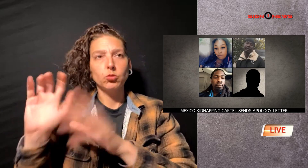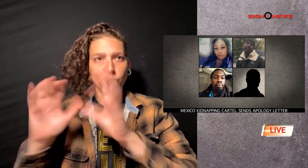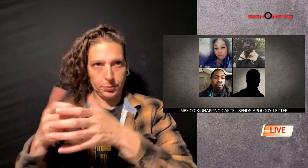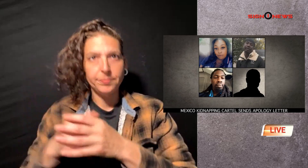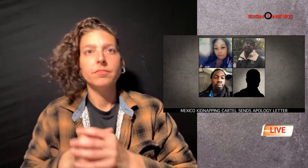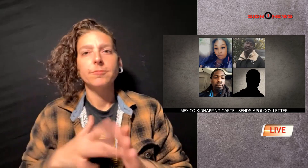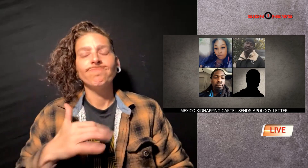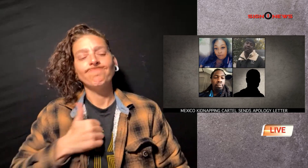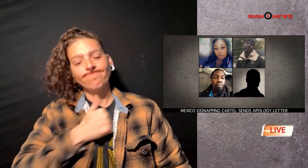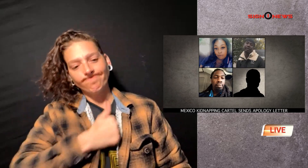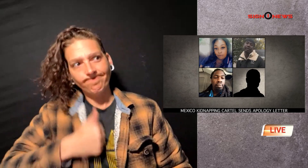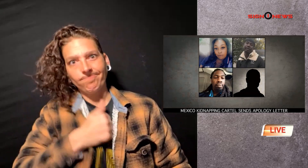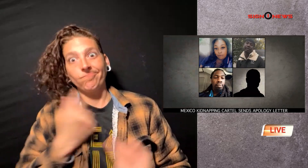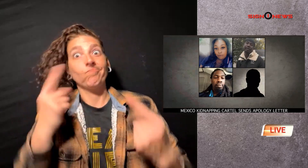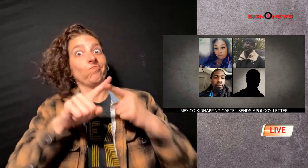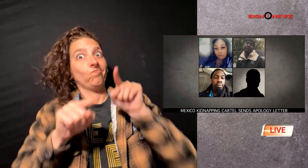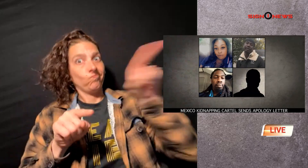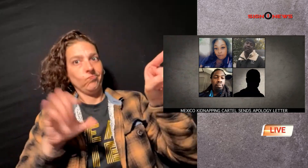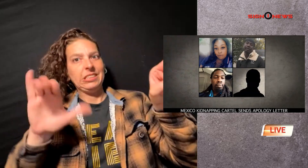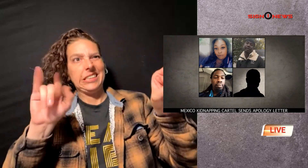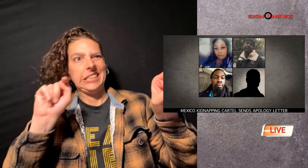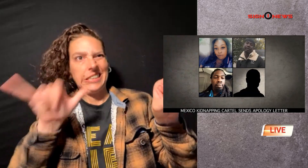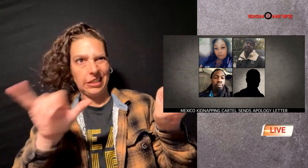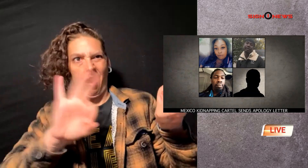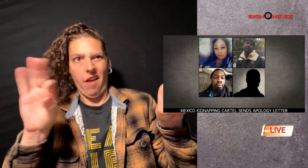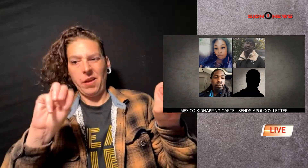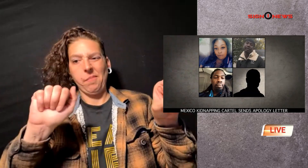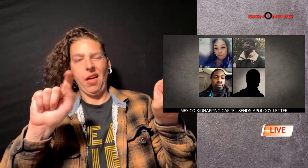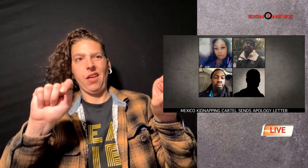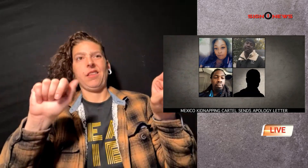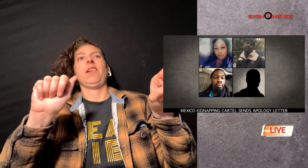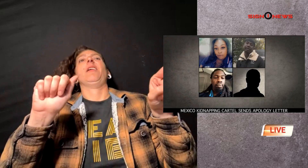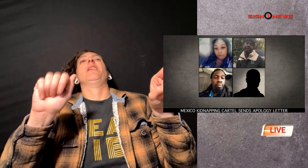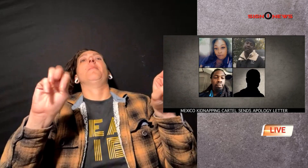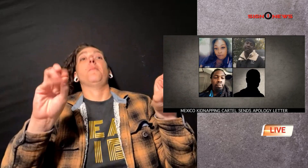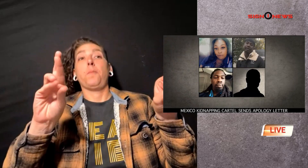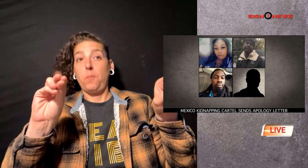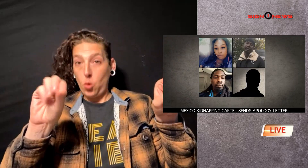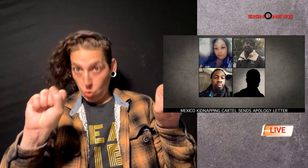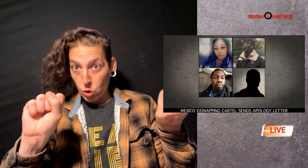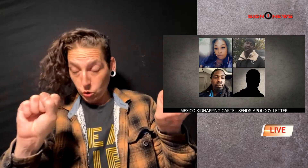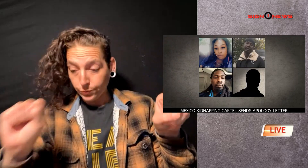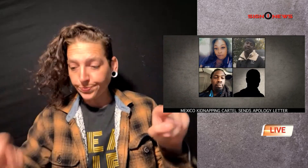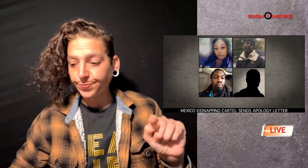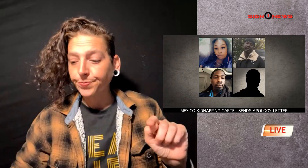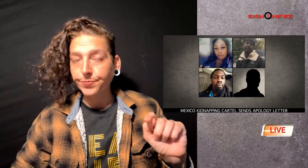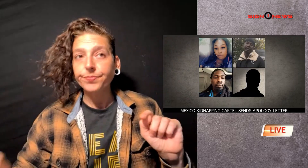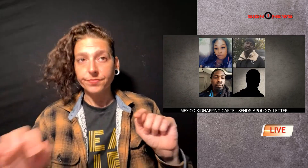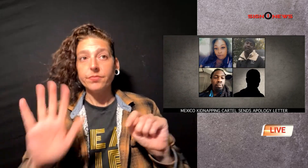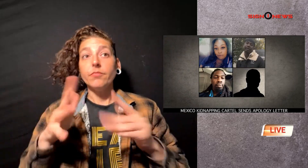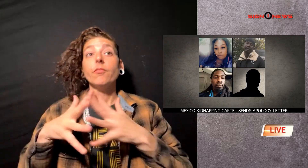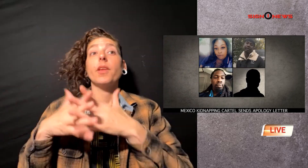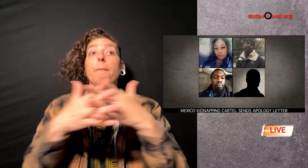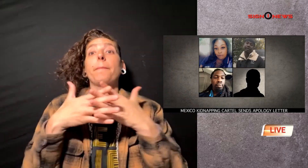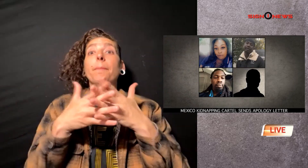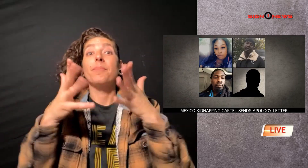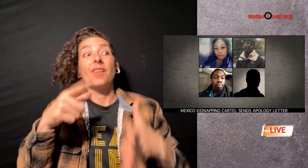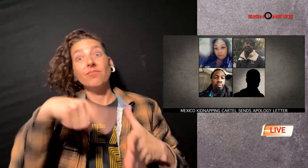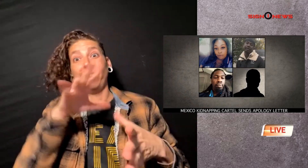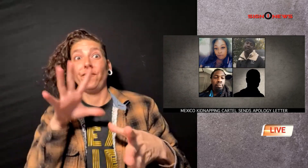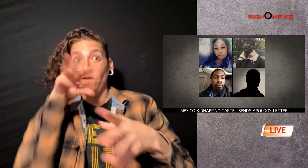apologized to the city of Matamoros the Americans involved and their families